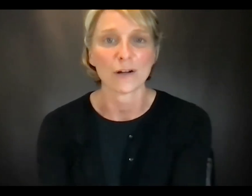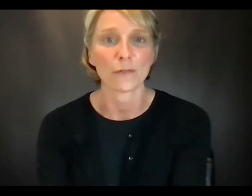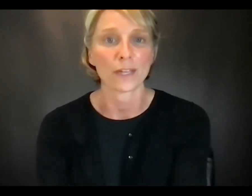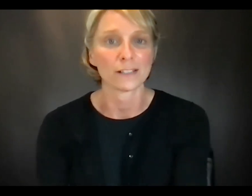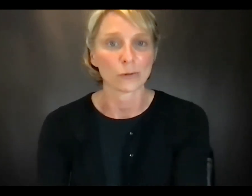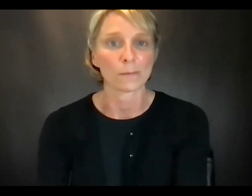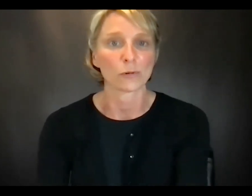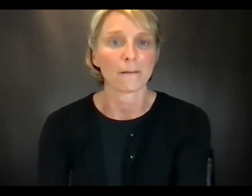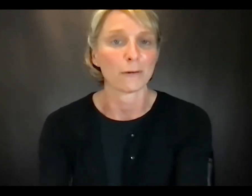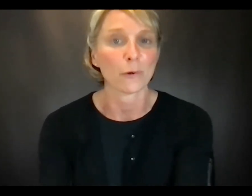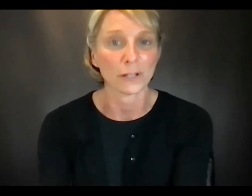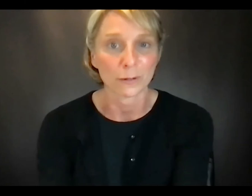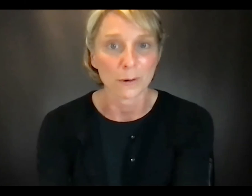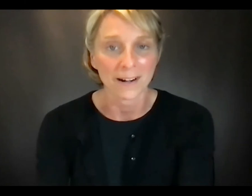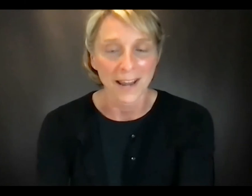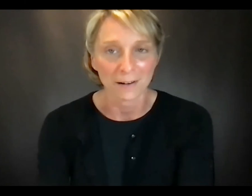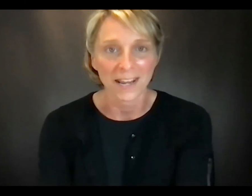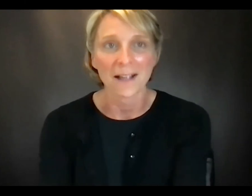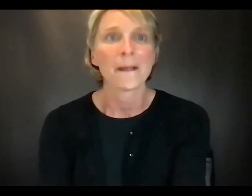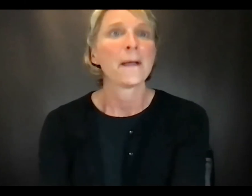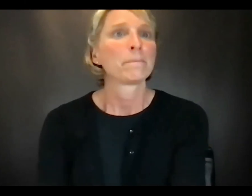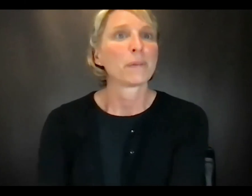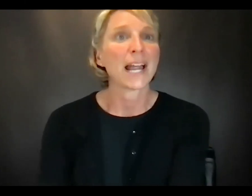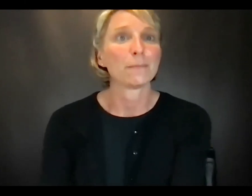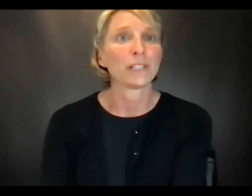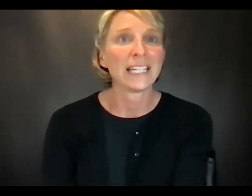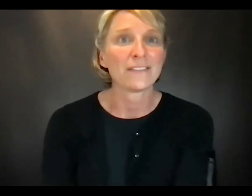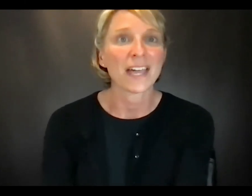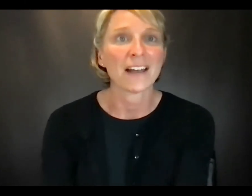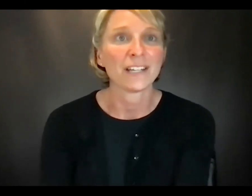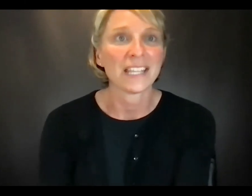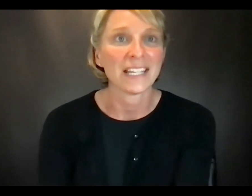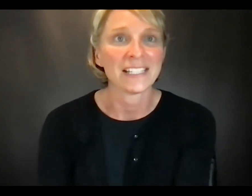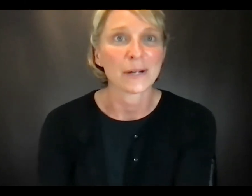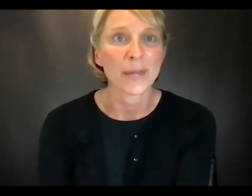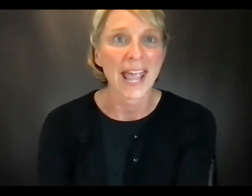thunderstorms were going to be rolling through our area, but I am relieved that everything is okay.